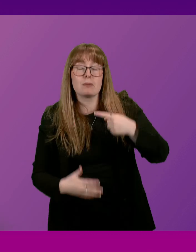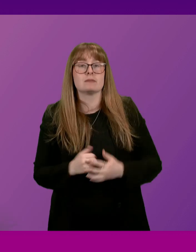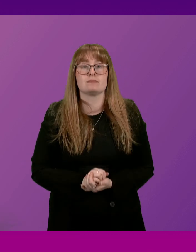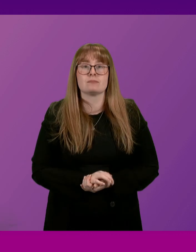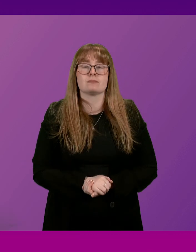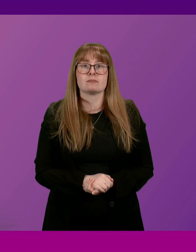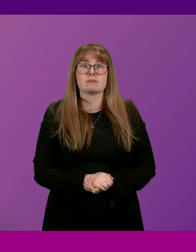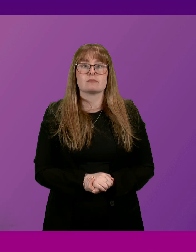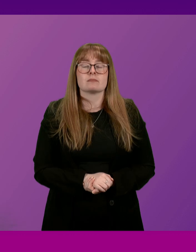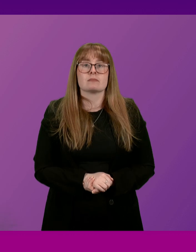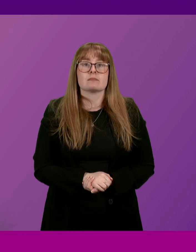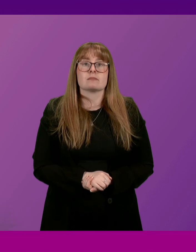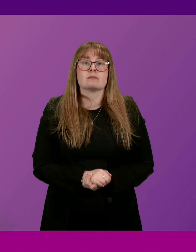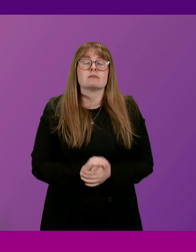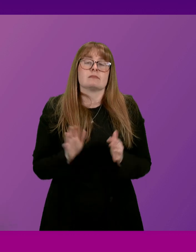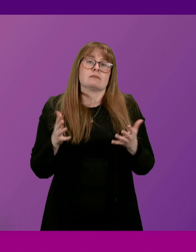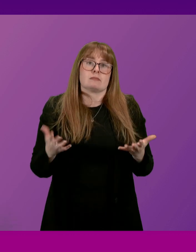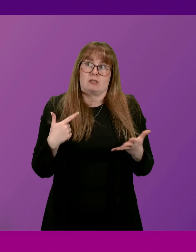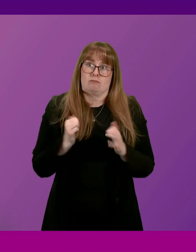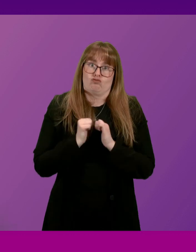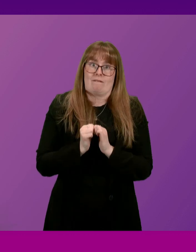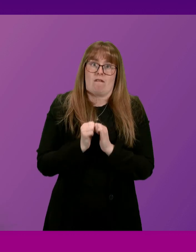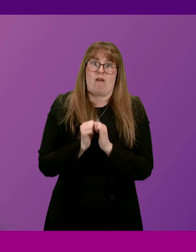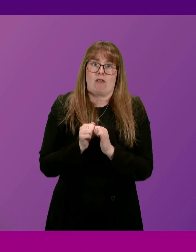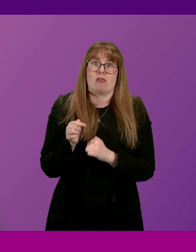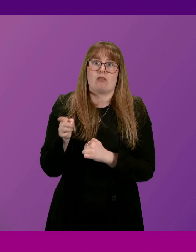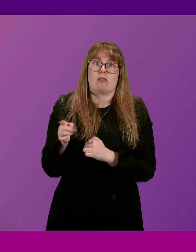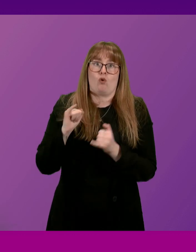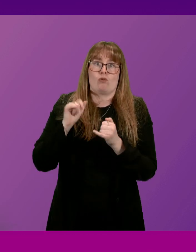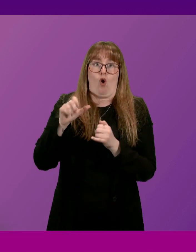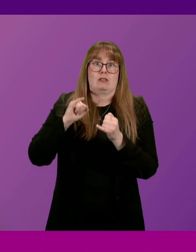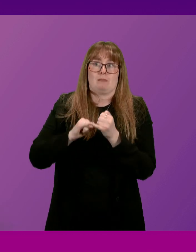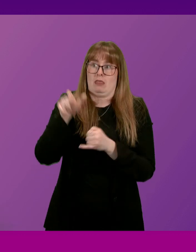I am grateful to Colin Smyth’s constituent for the